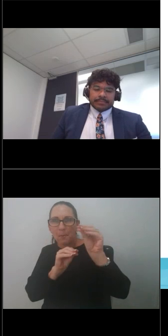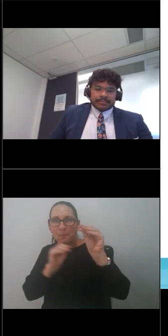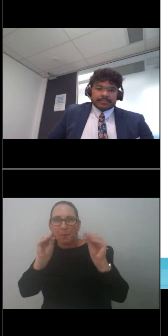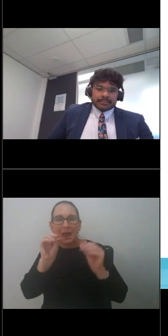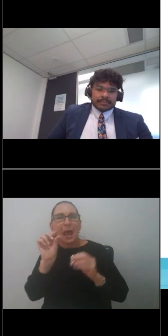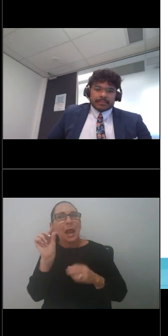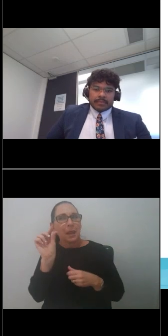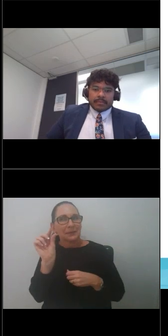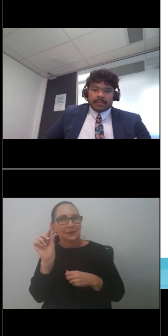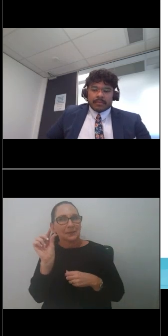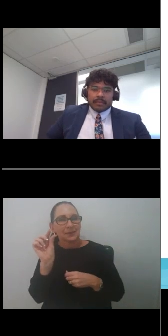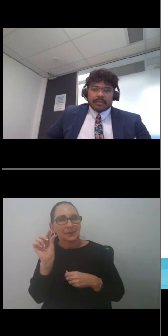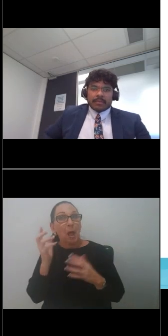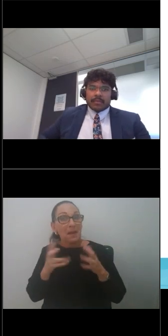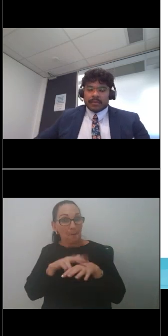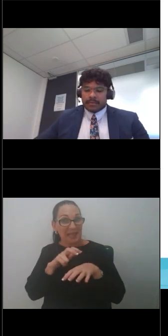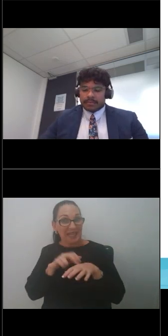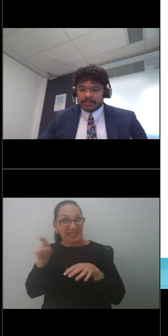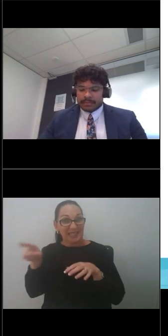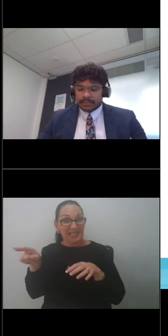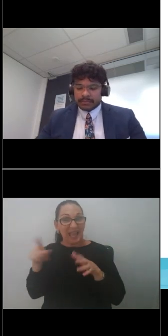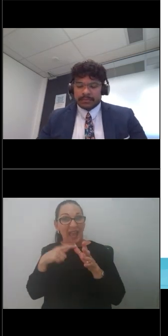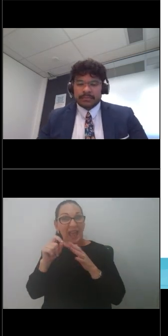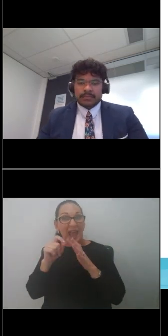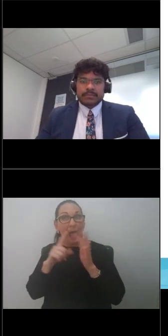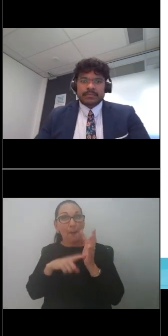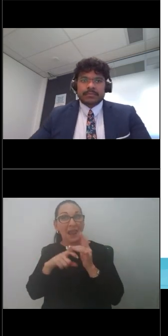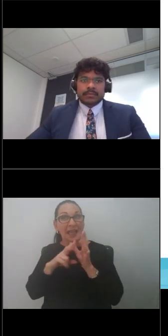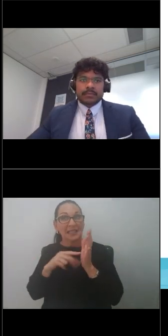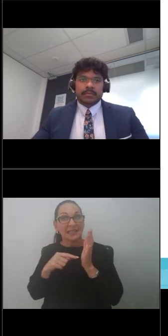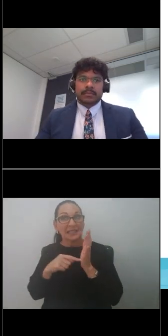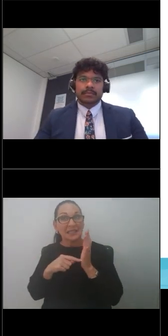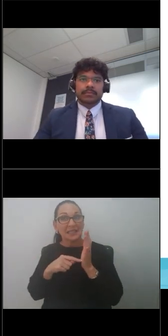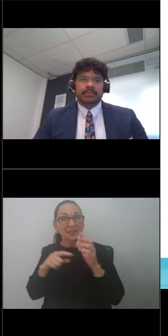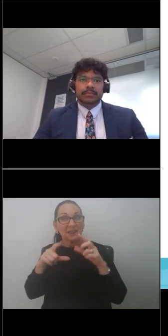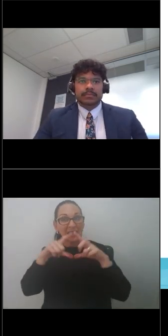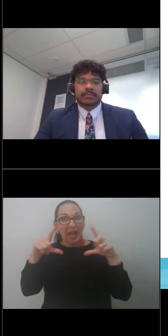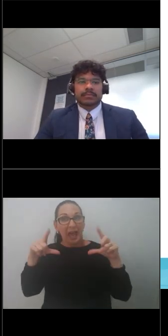police as applicant on the back of a card in plain language because it's not always the way